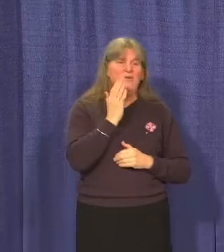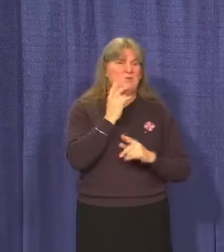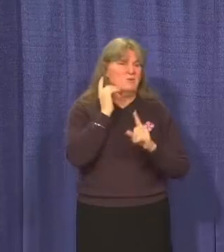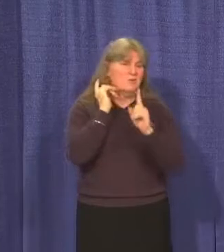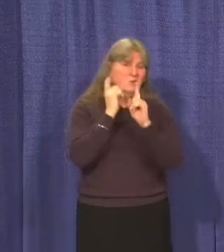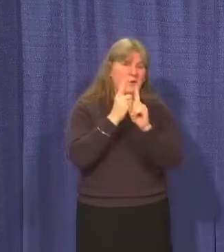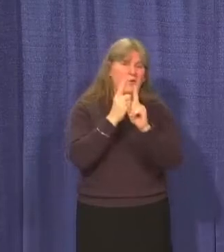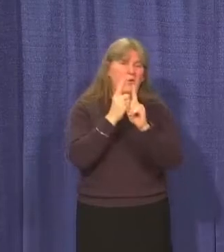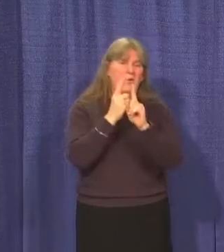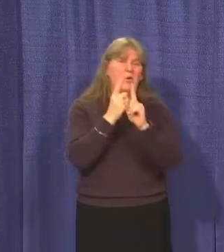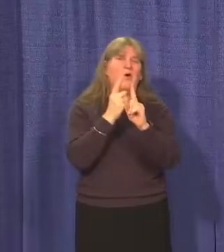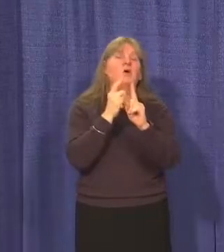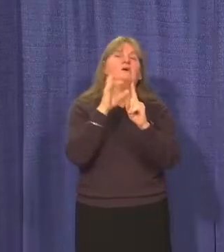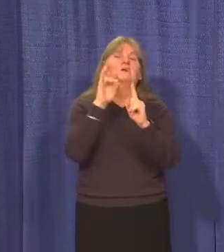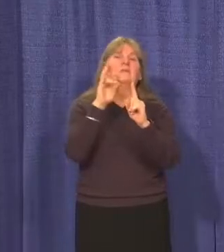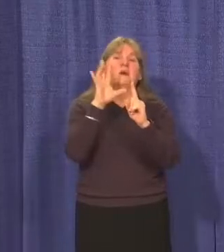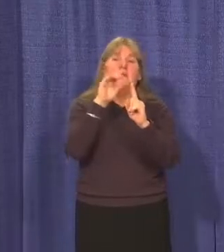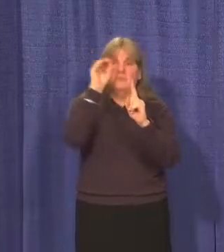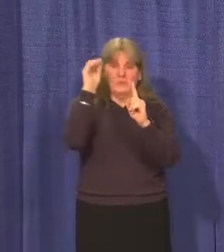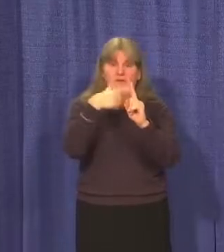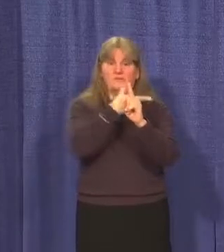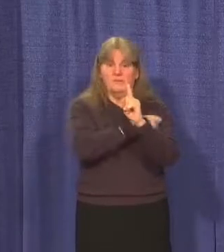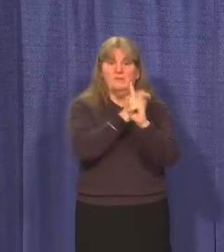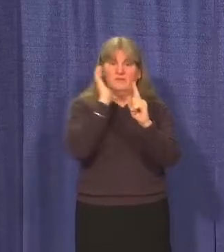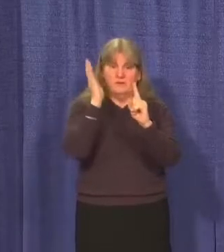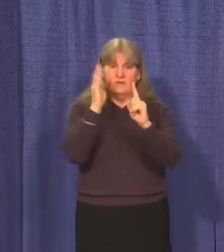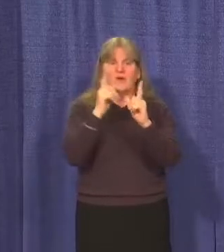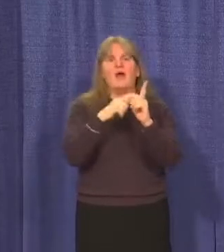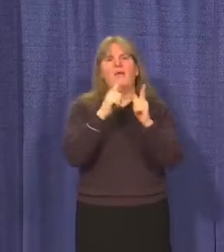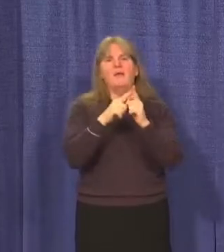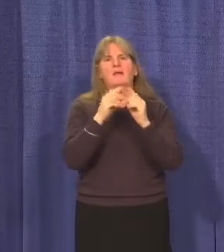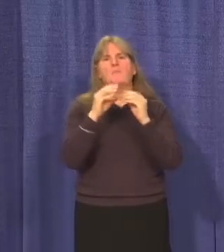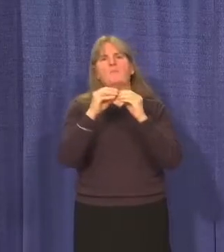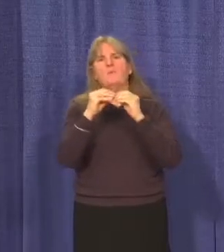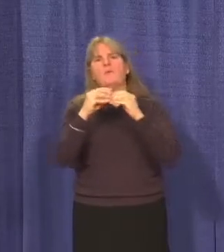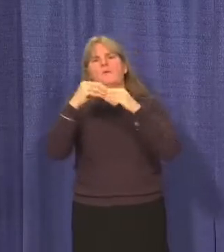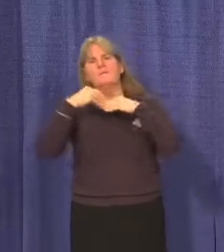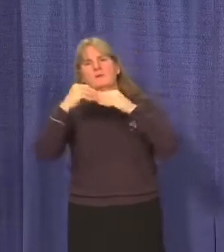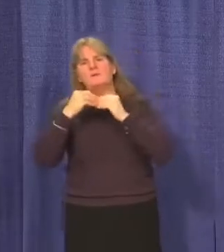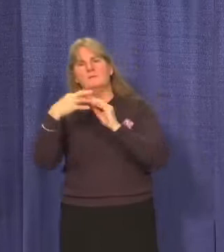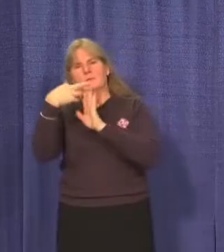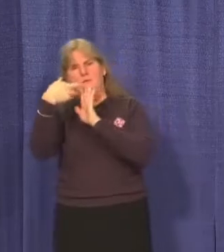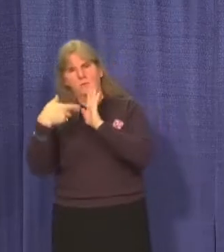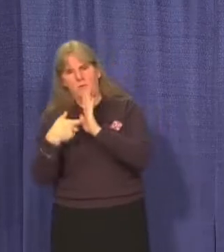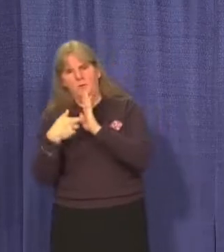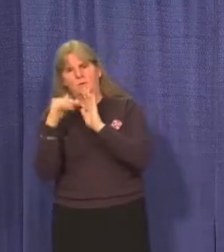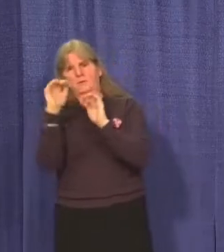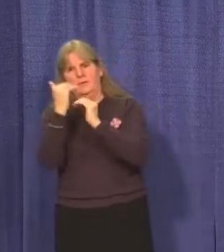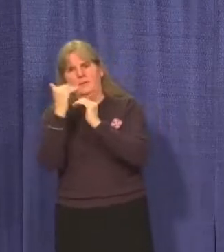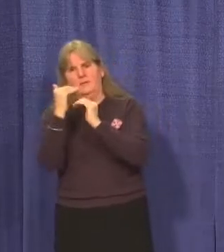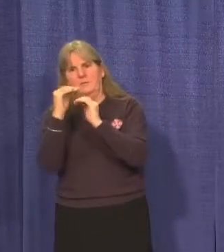before we contemplate further steps around public health measures. As the premier said, always